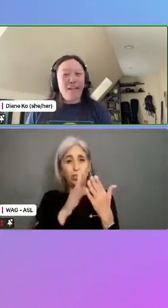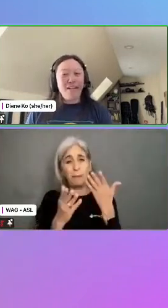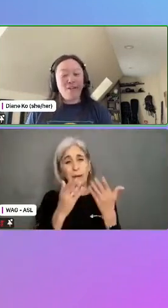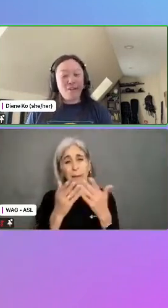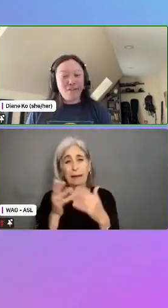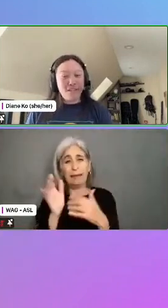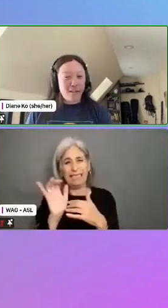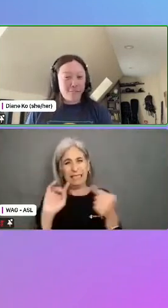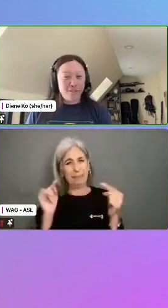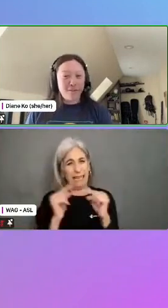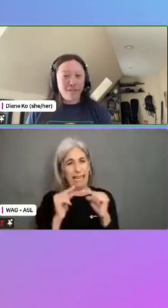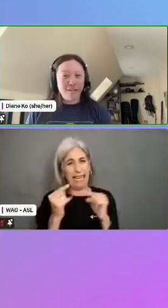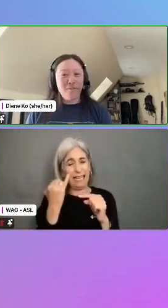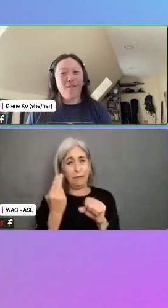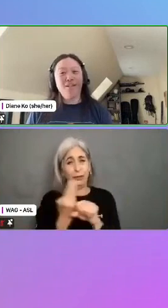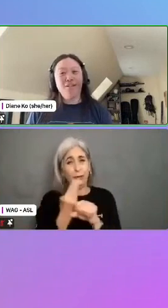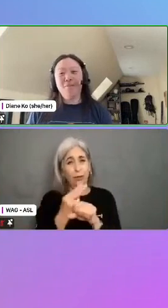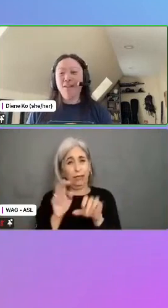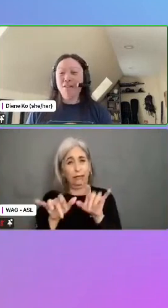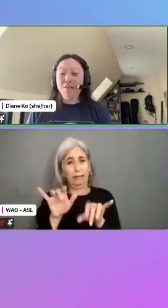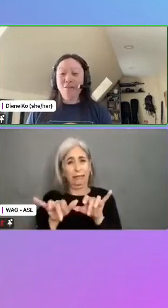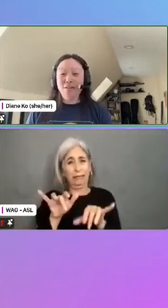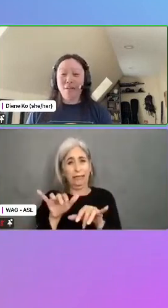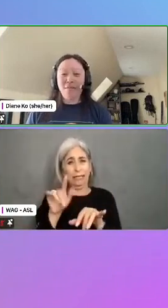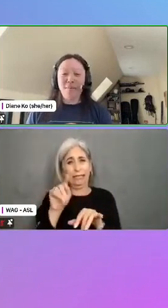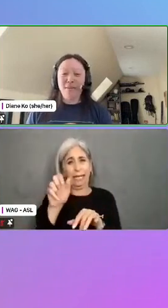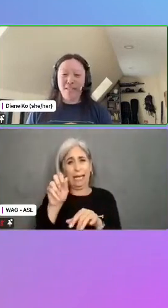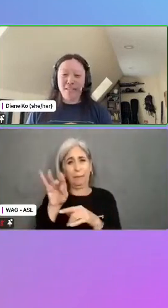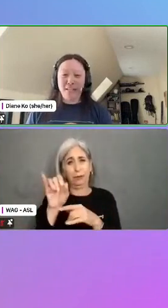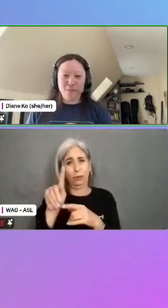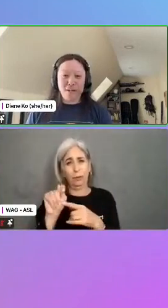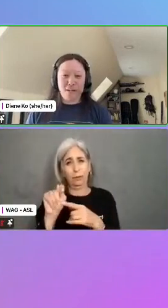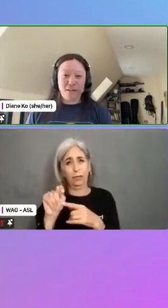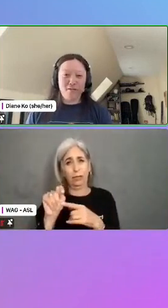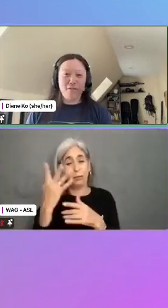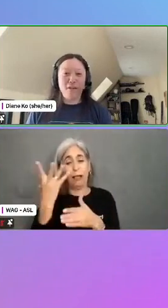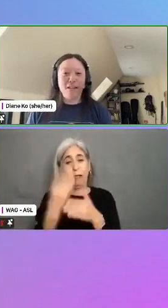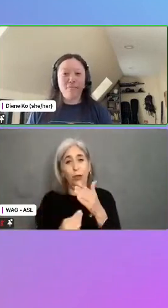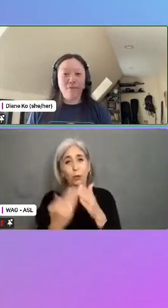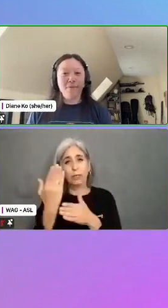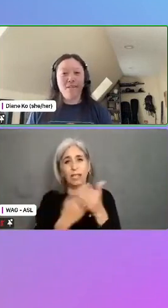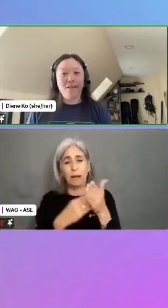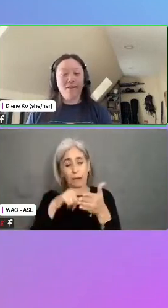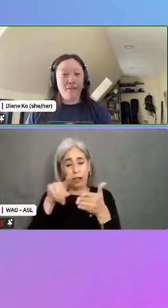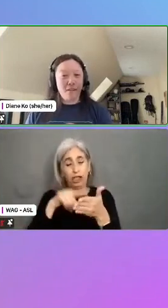simplified version of our code without the attribute